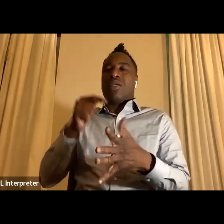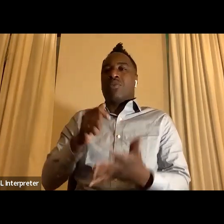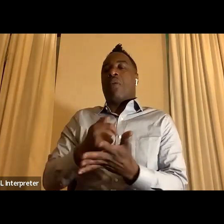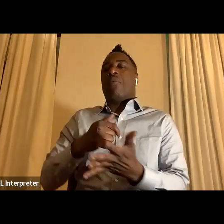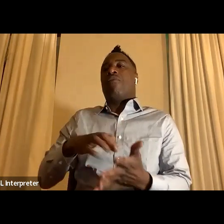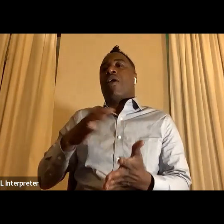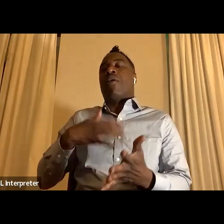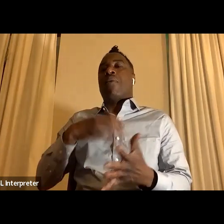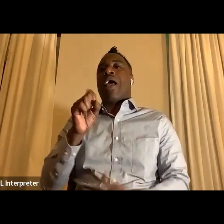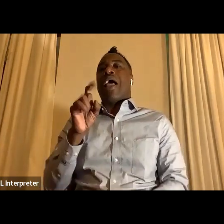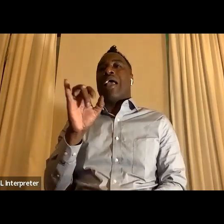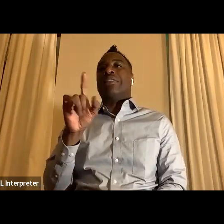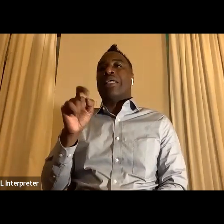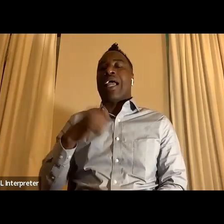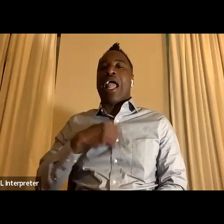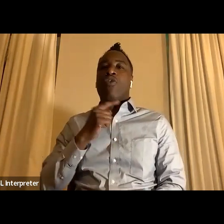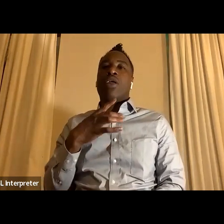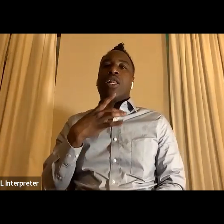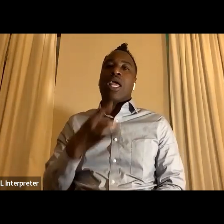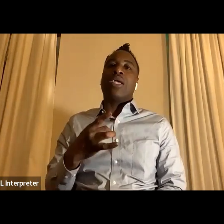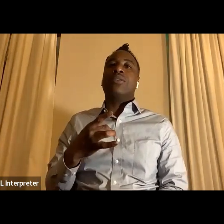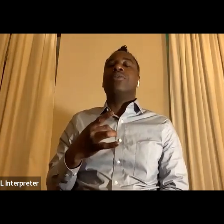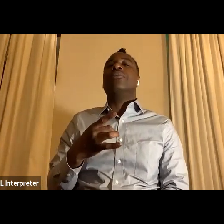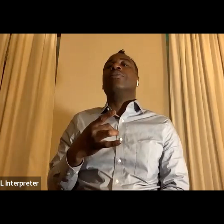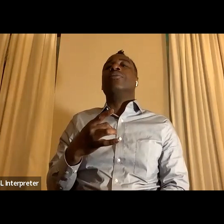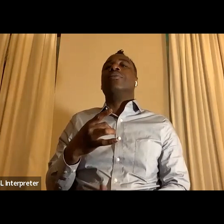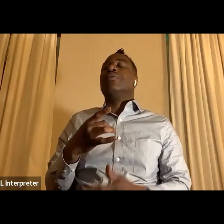I really just like to make like rulers strokes a lot of times,